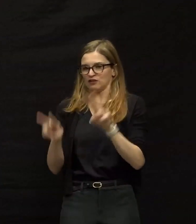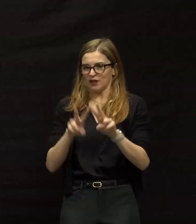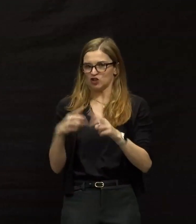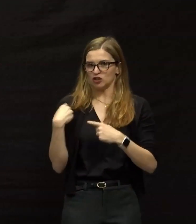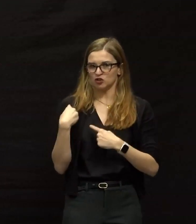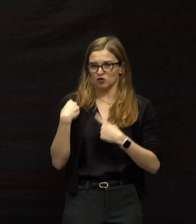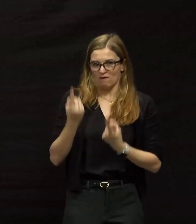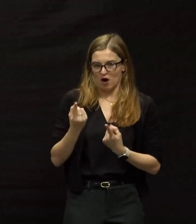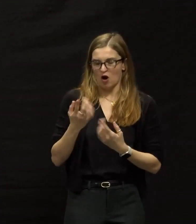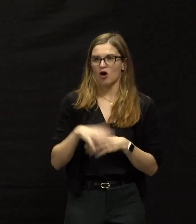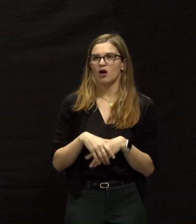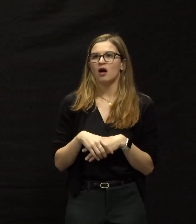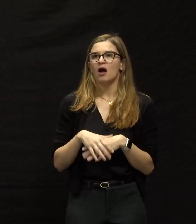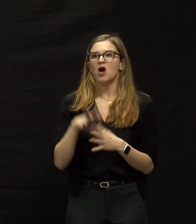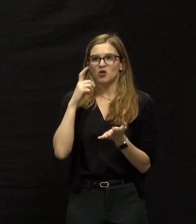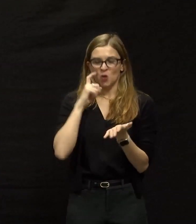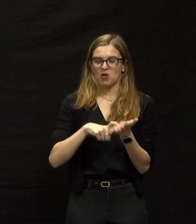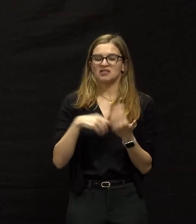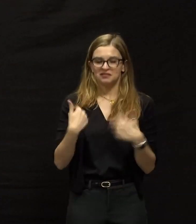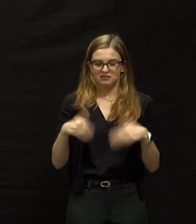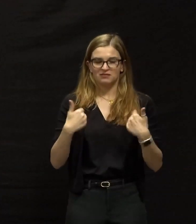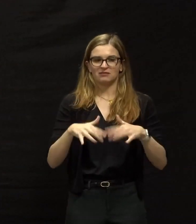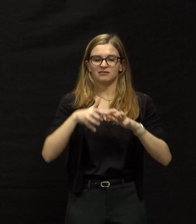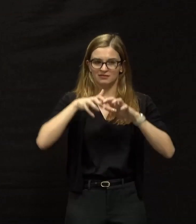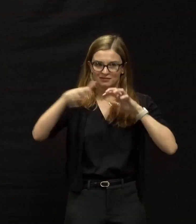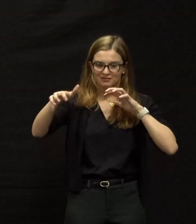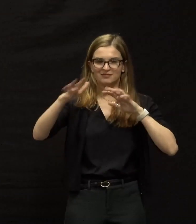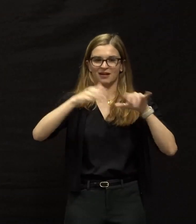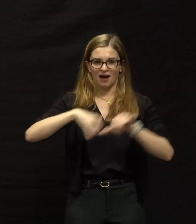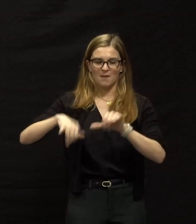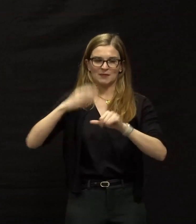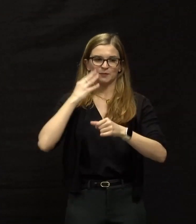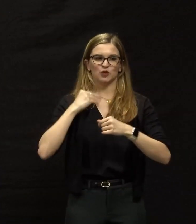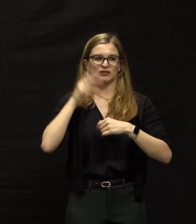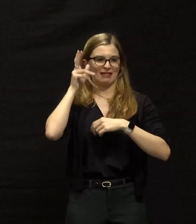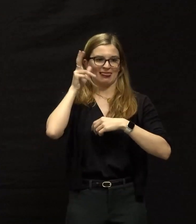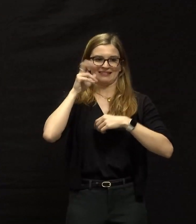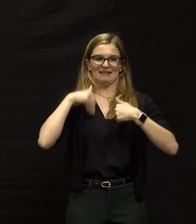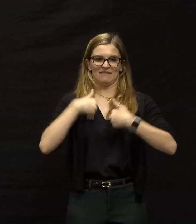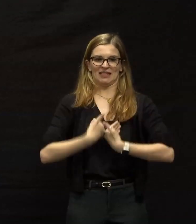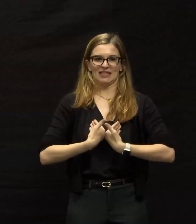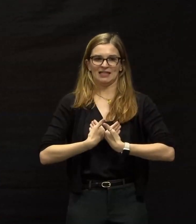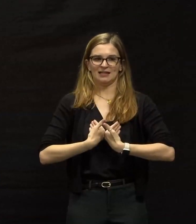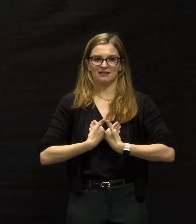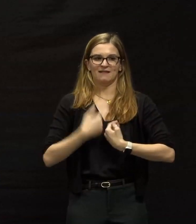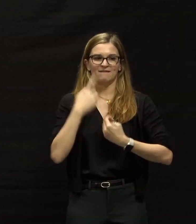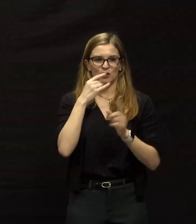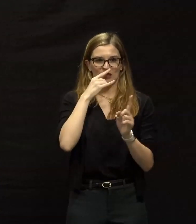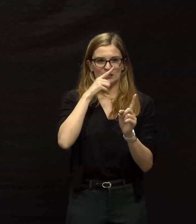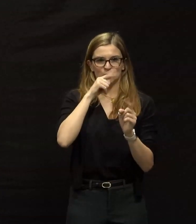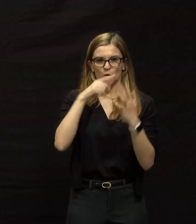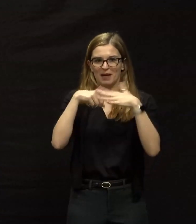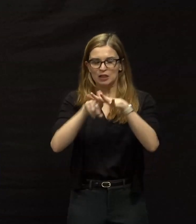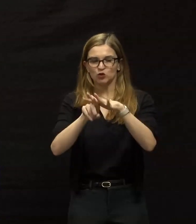but in my experience and observations so far, I have noticed that there are so many common experiences